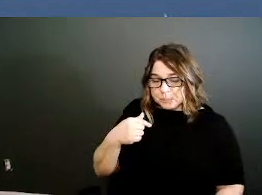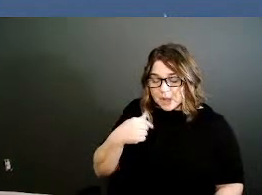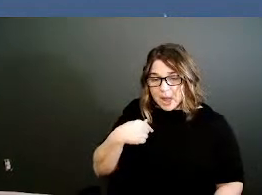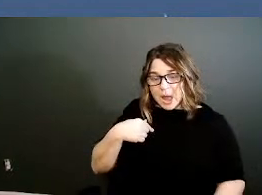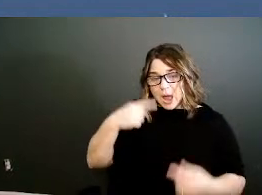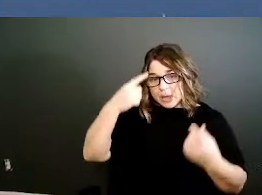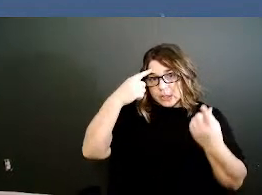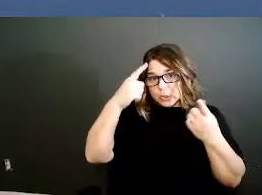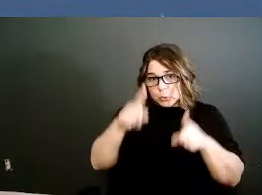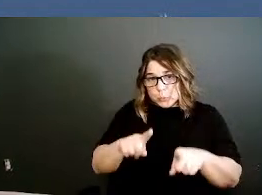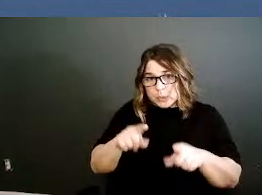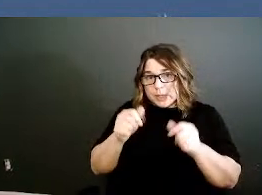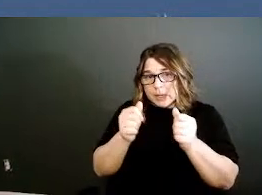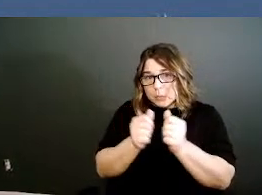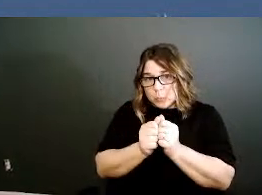APPROVING THE INCREASE IN THE POLICE BUDGET AND FOR